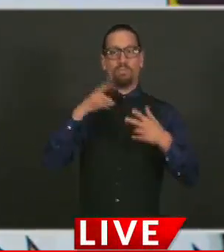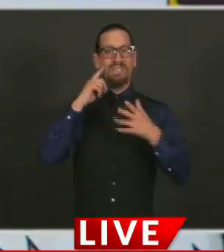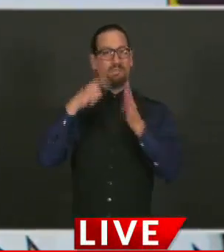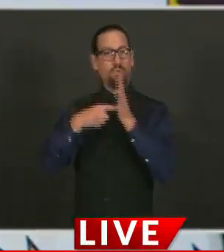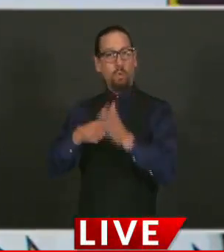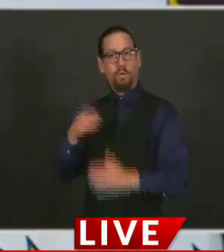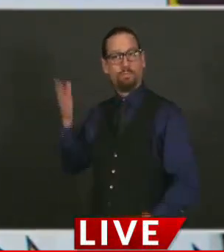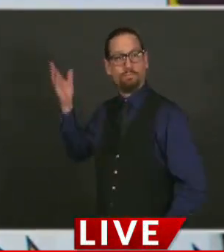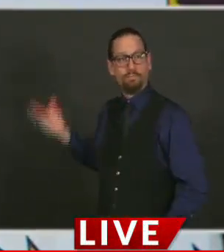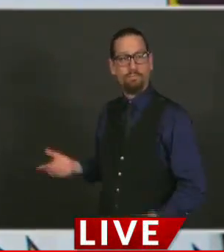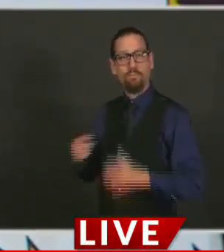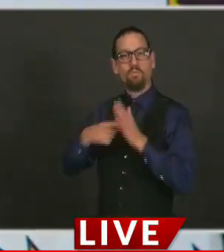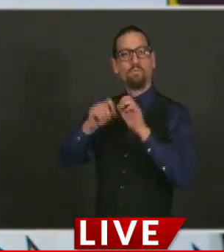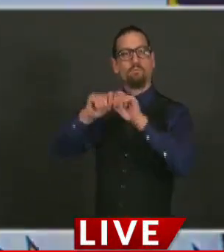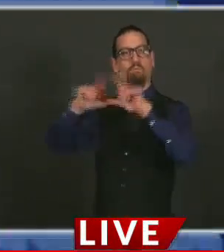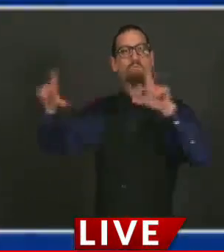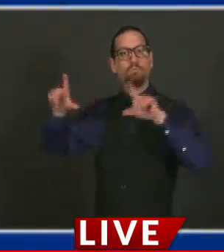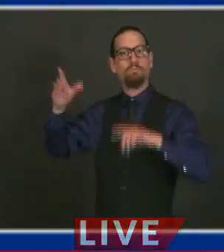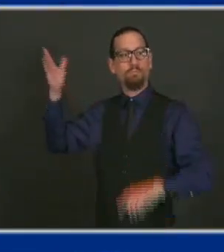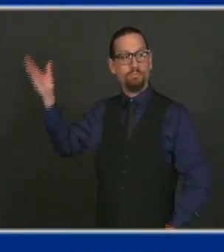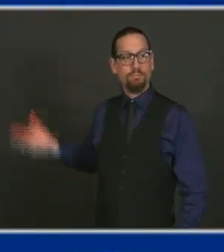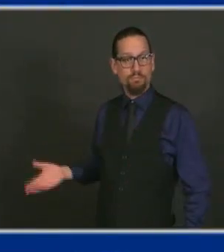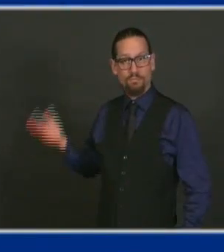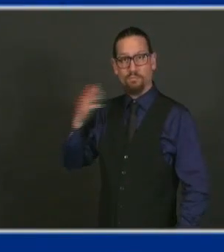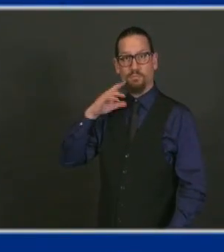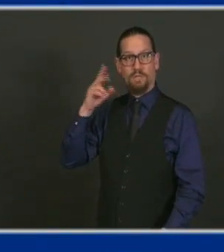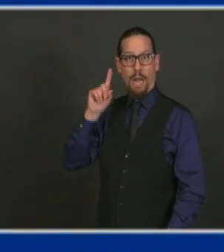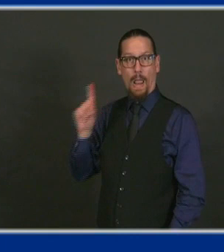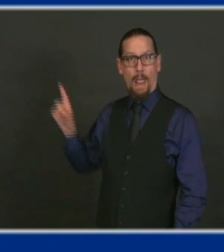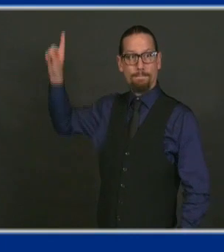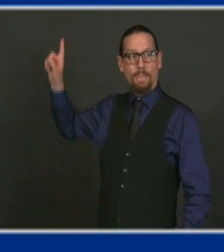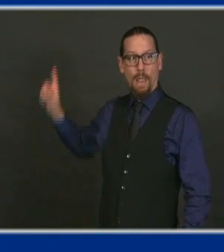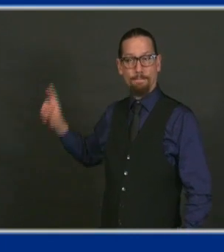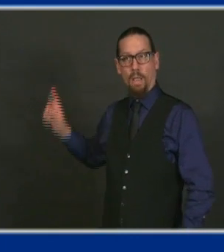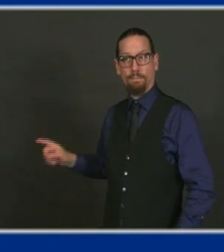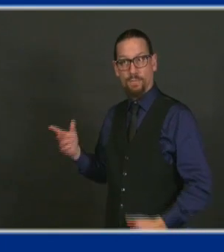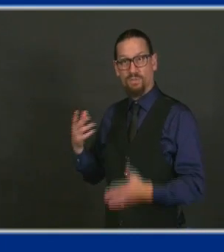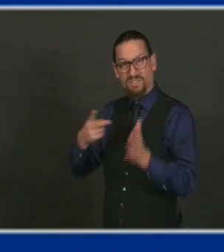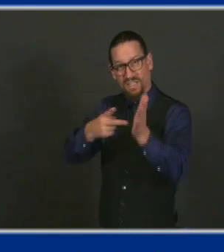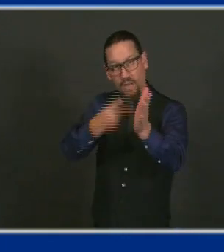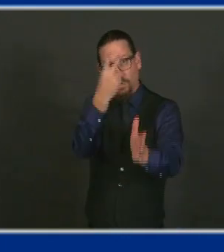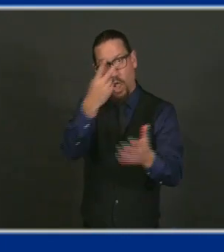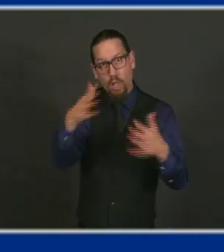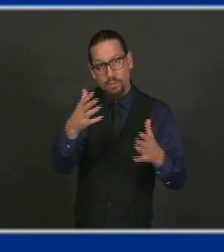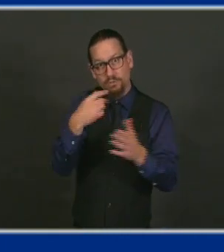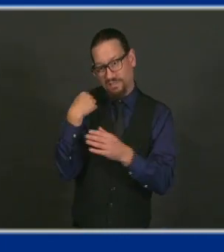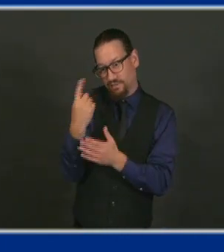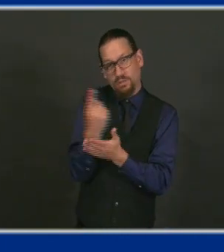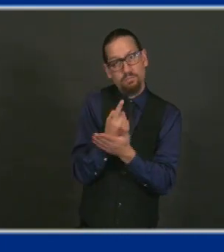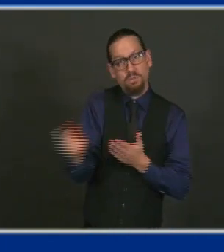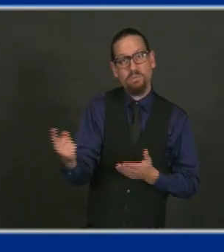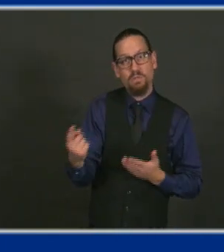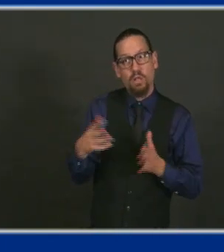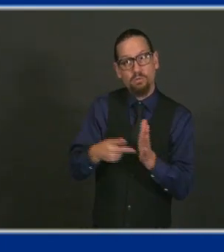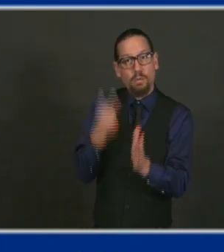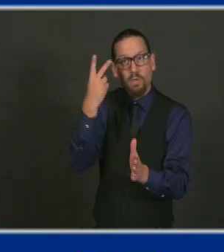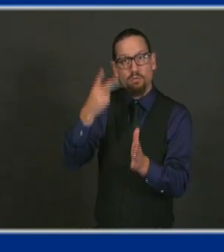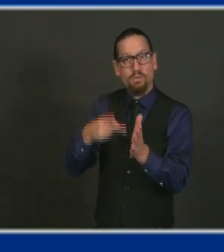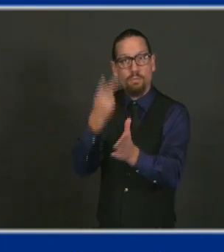A FEW STATISTICS. ON THE DASHBOARD THAT FOLKS SEE WE DOUBLED OUR HOSPITALIZATIONS IN THE PAST THREE WEEKS. THAT IS NOT WHERE YOU WANT TO